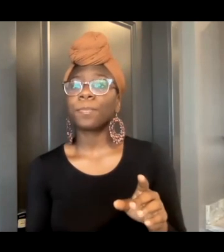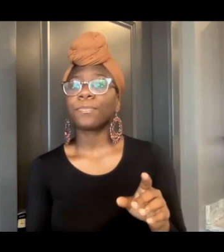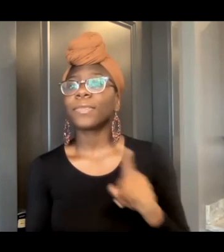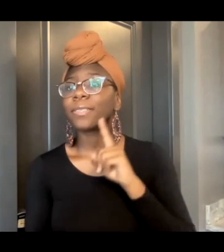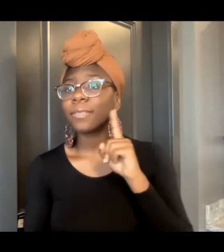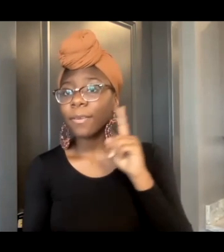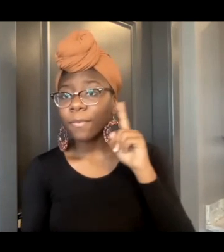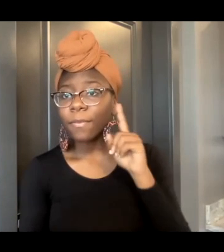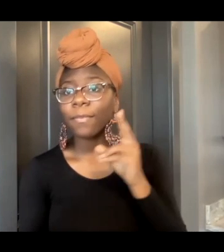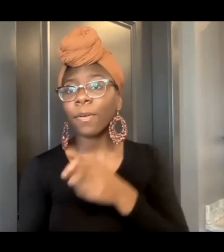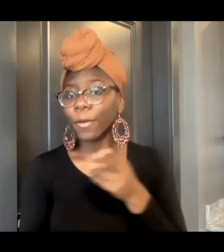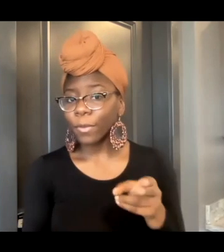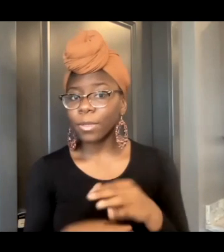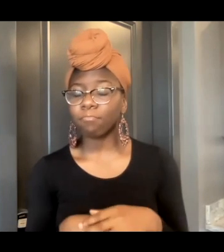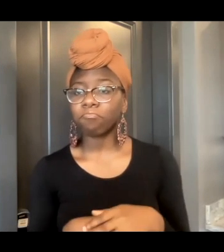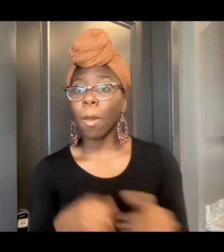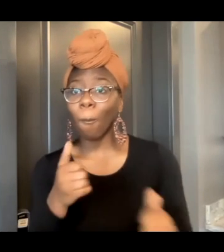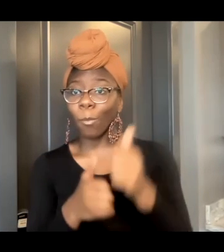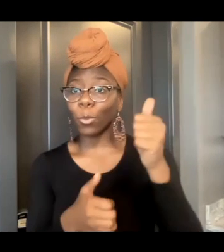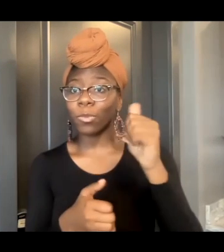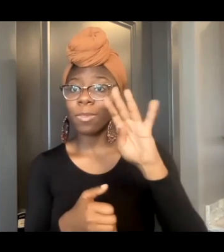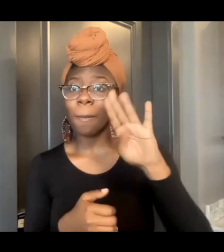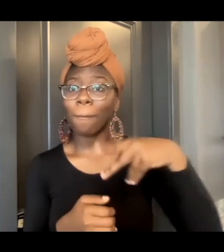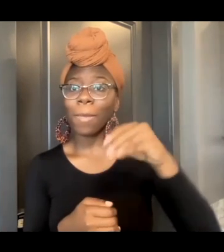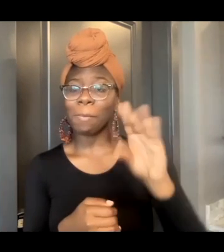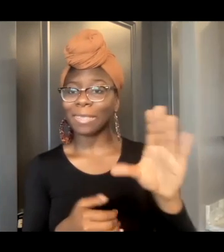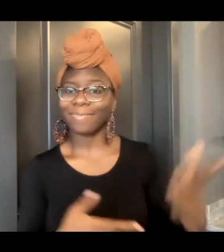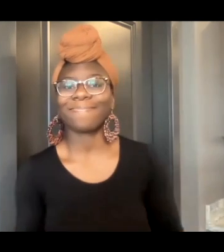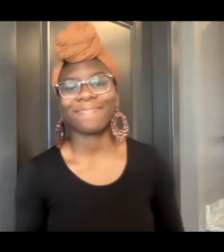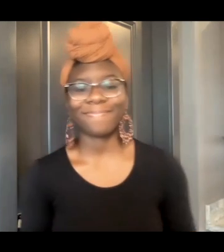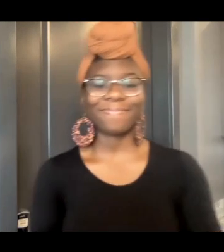About half of the participants were deaf or hard of hearing. The majority were BIPOC